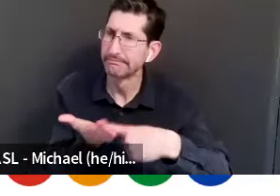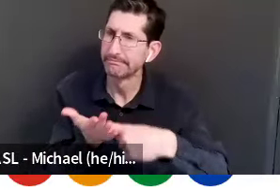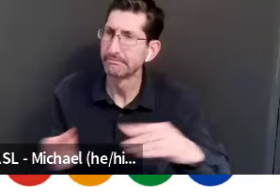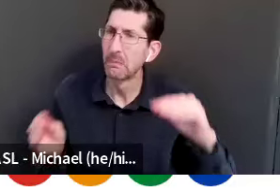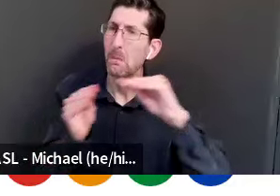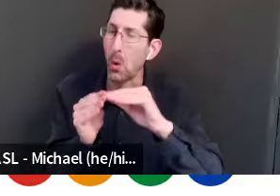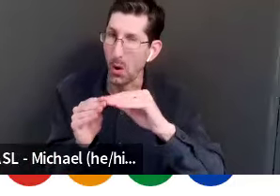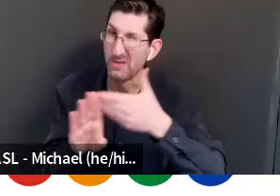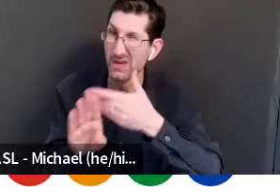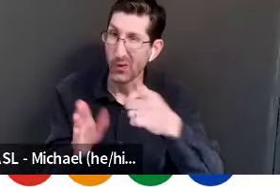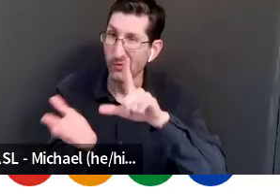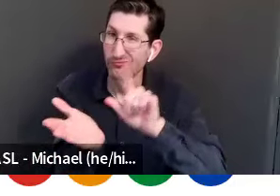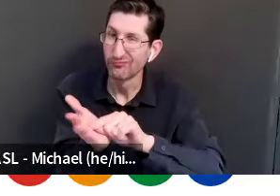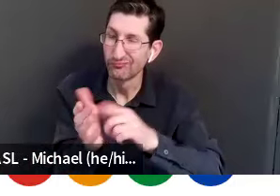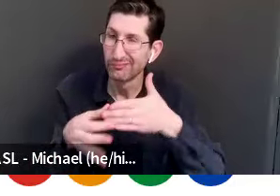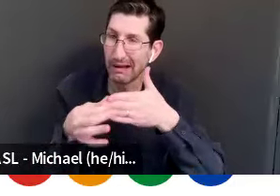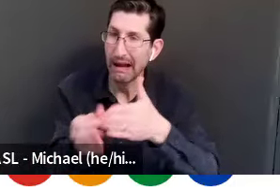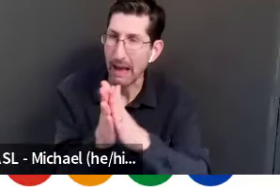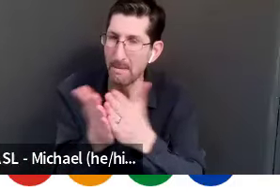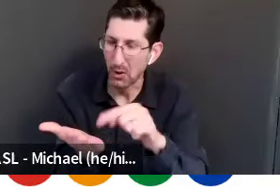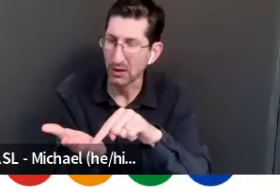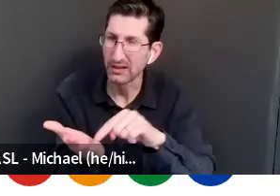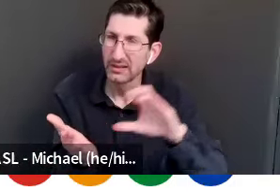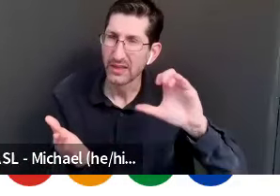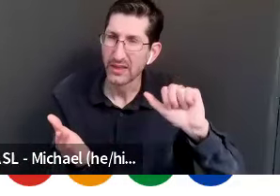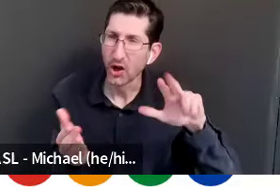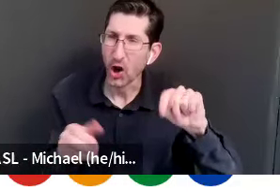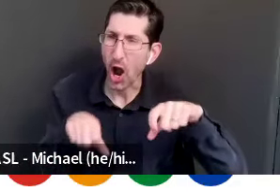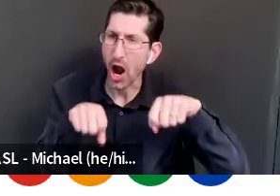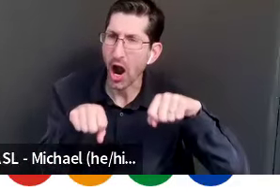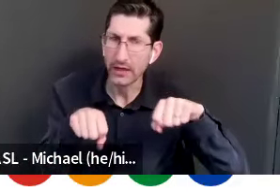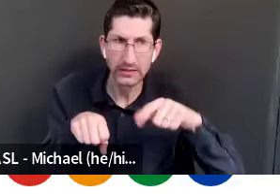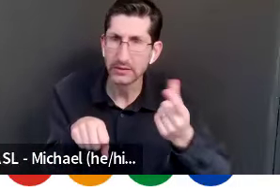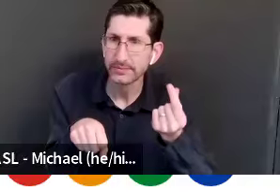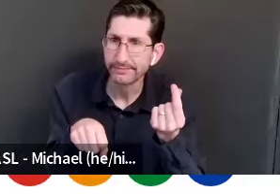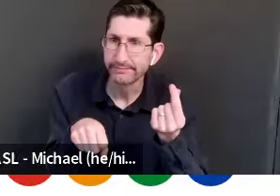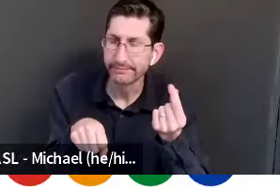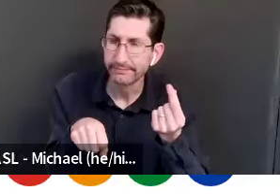AND I THINK MAYBE -- NOT MAYBE, I THINK MORE DISCUSSION NEEDS TO BE HAD BEFORE THE